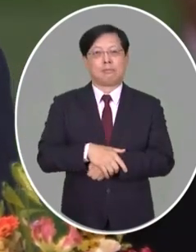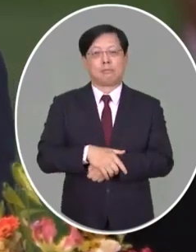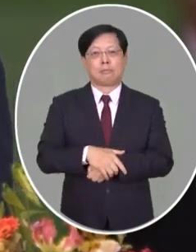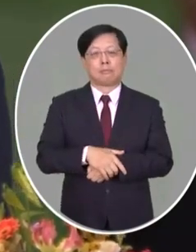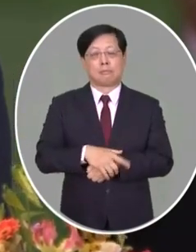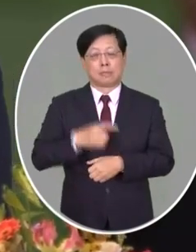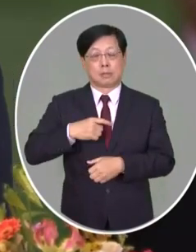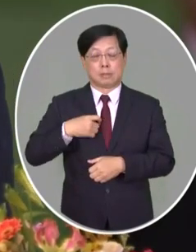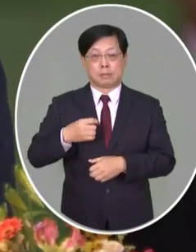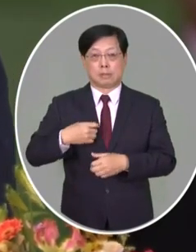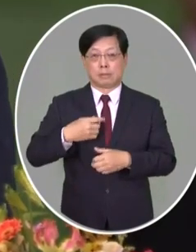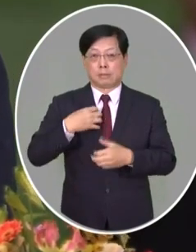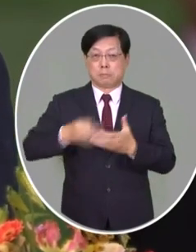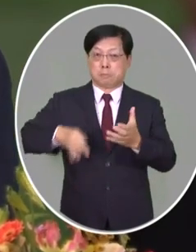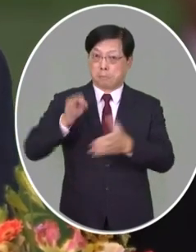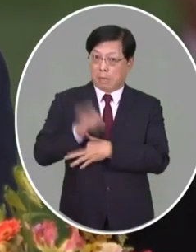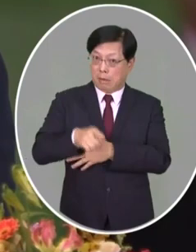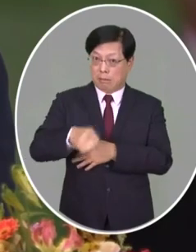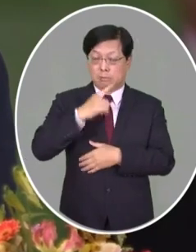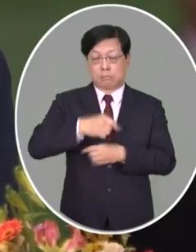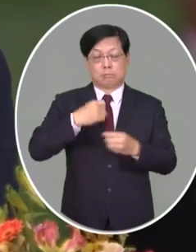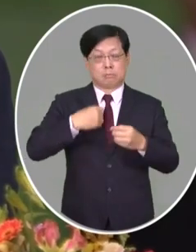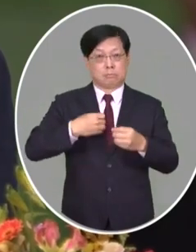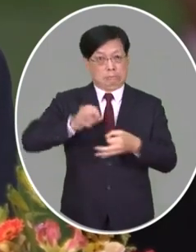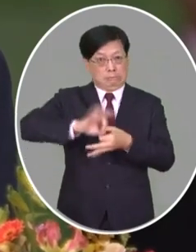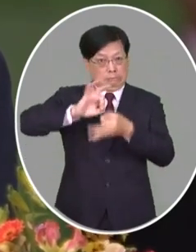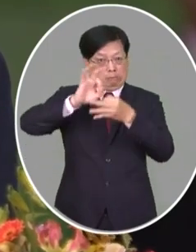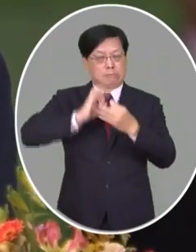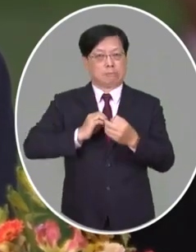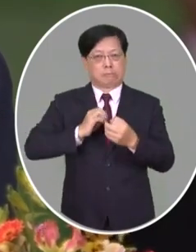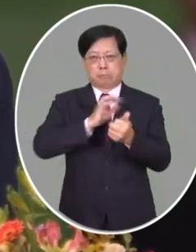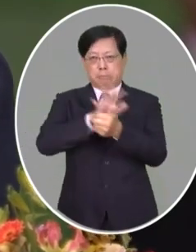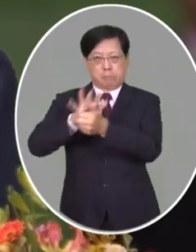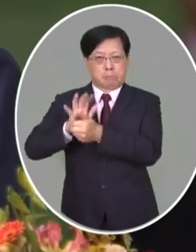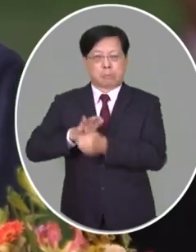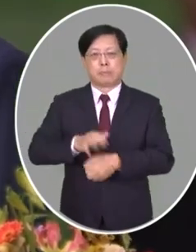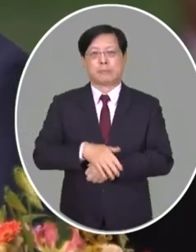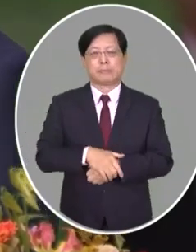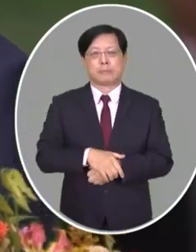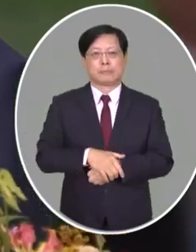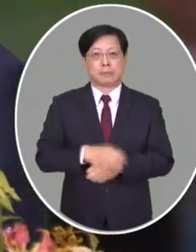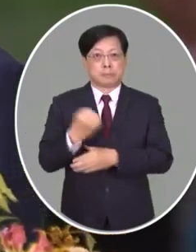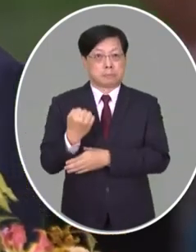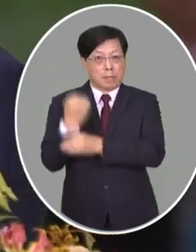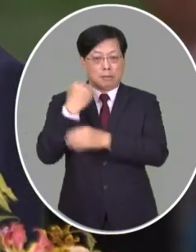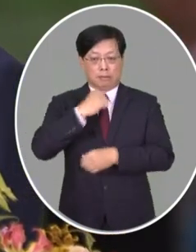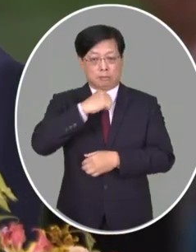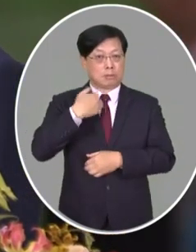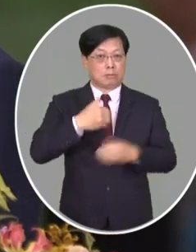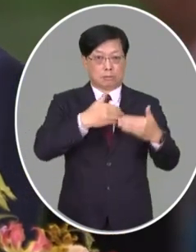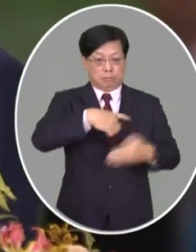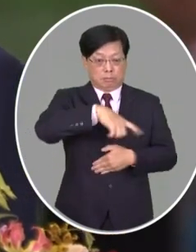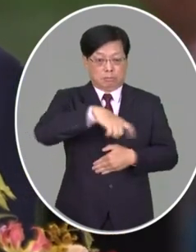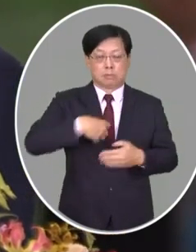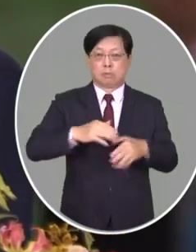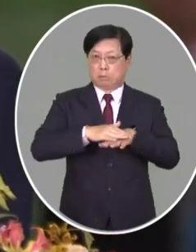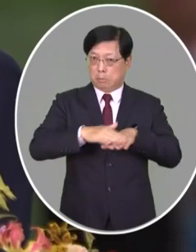will provide additional security assistance in the Indo-Pacific region to support peace and stability in the Taiwan Strait.